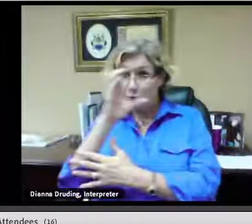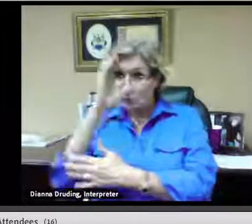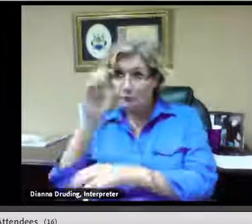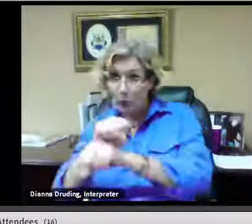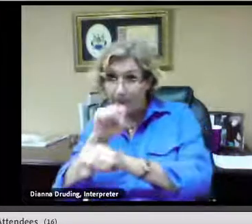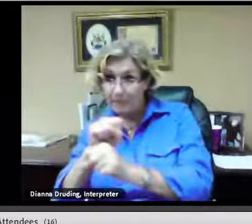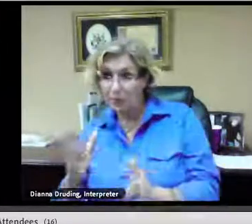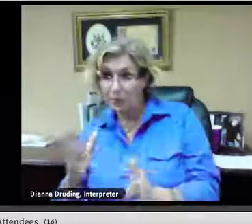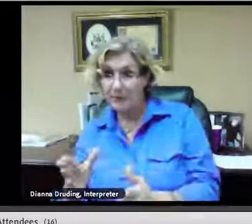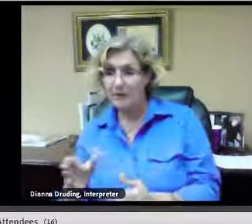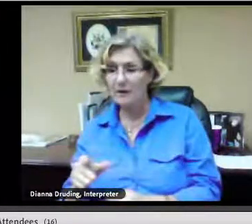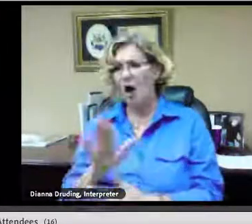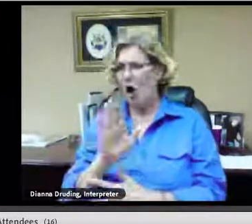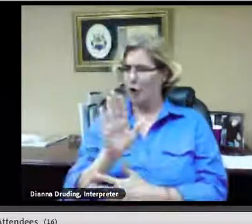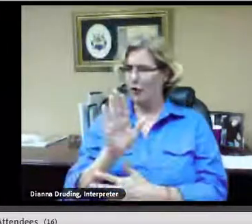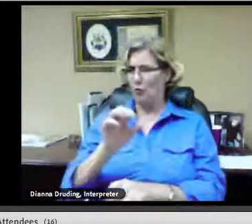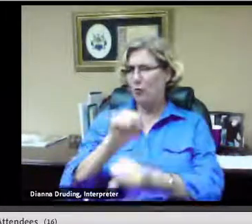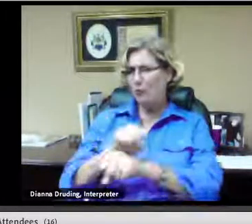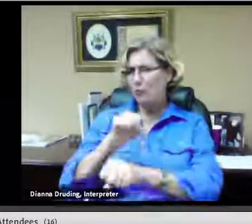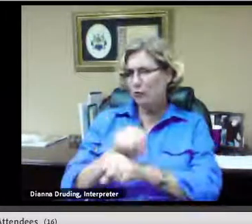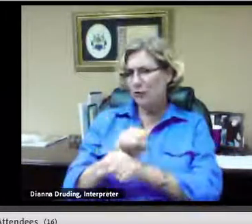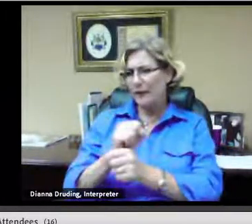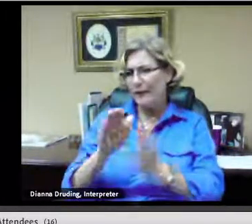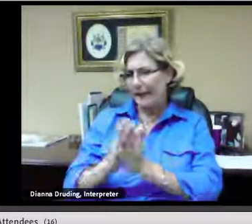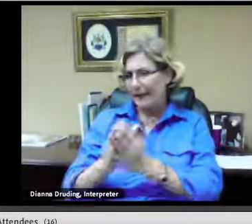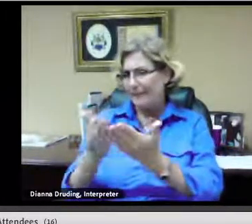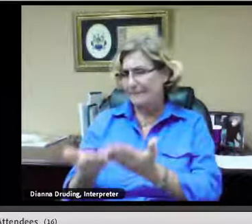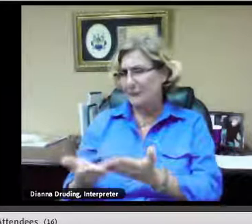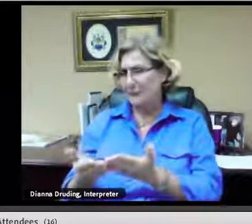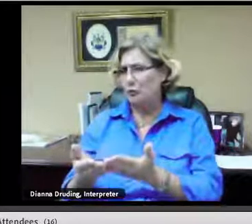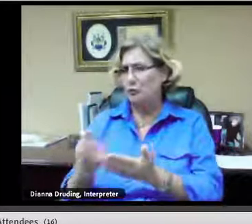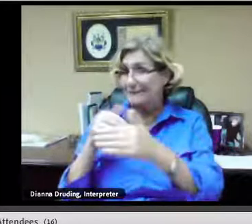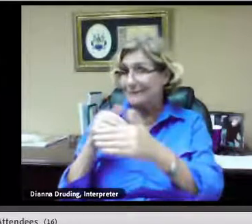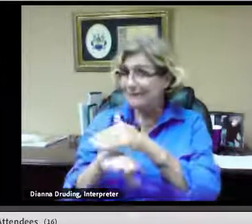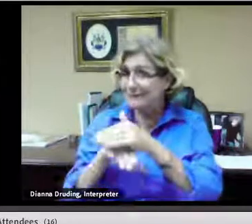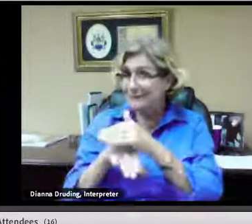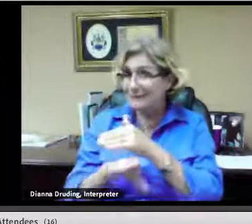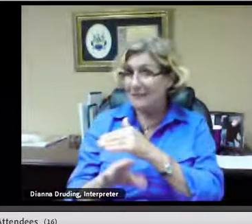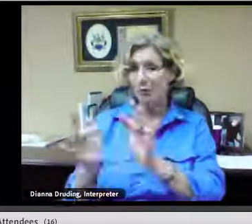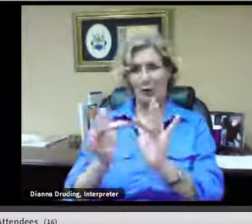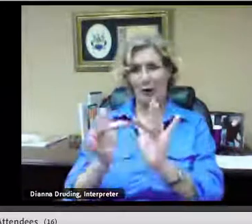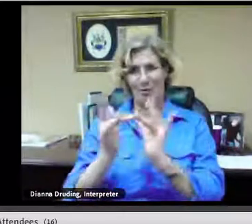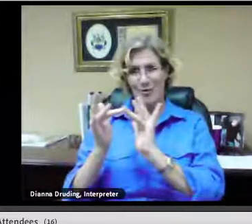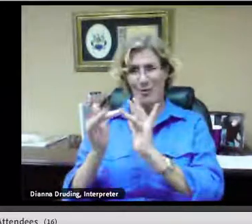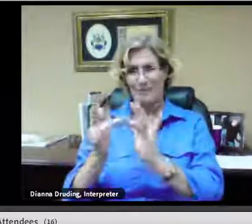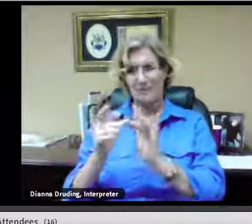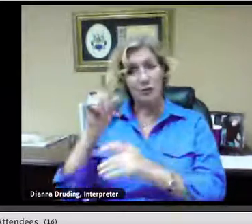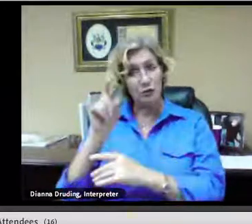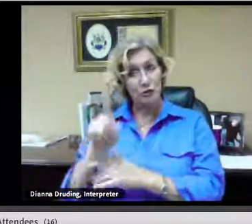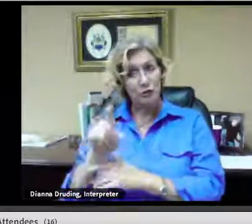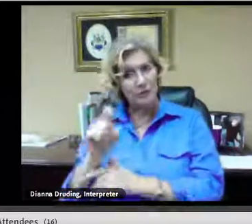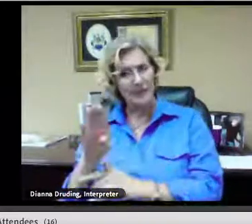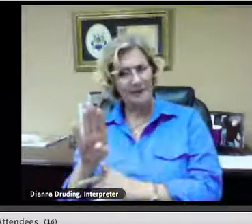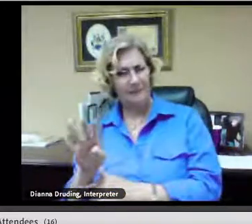and procedures accessible on the website? Should they be? You know, there's some difficult questions here.